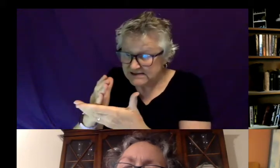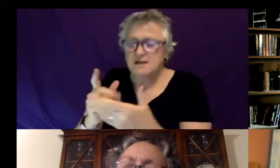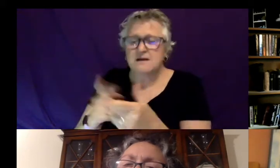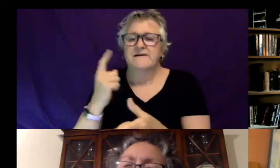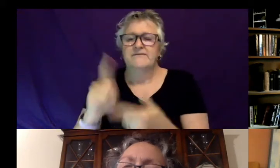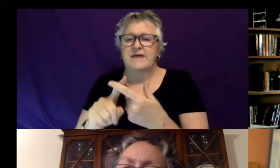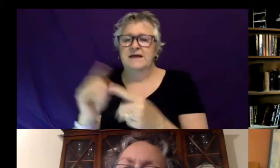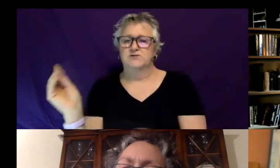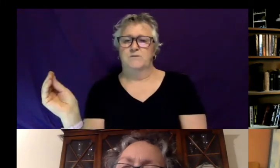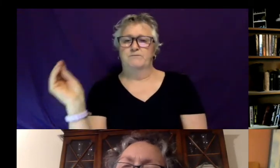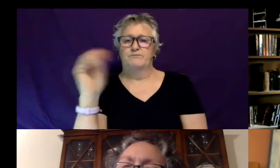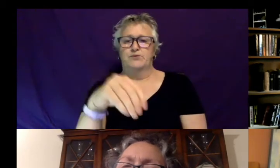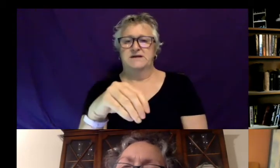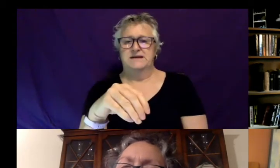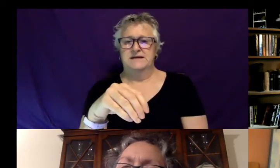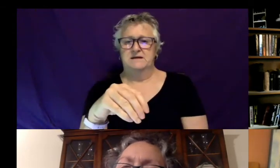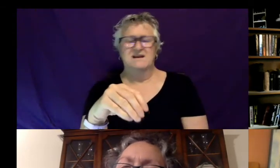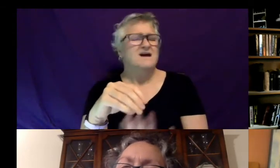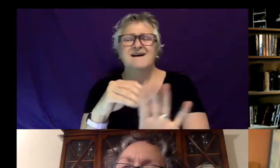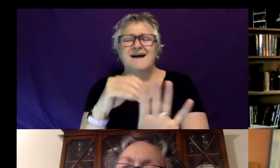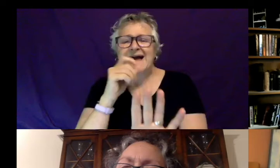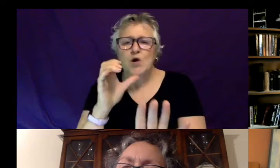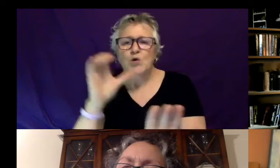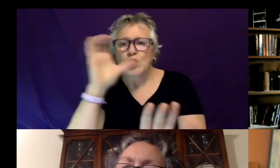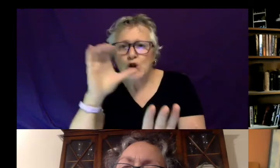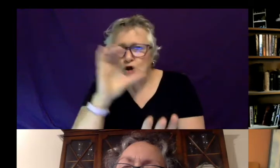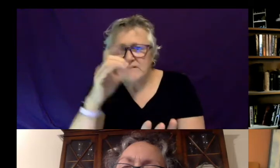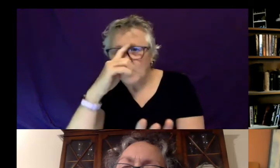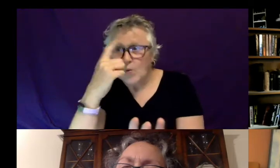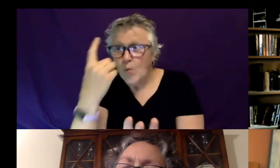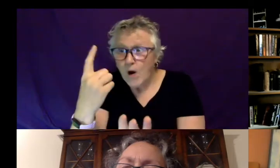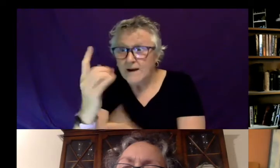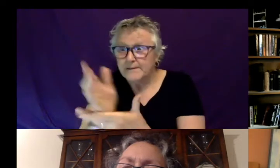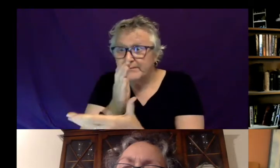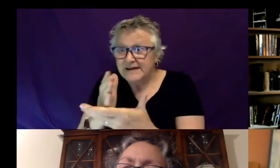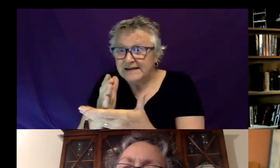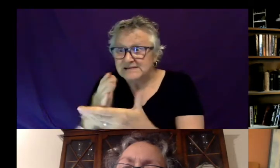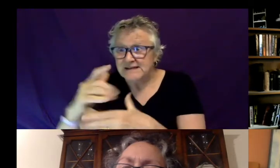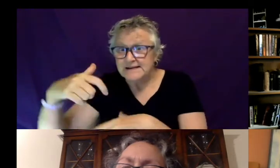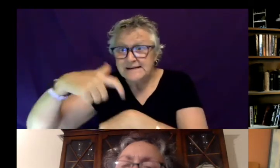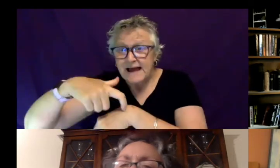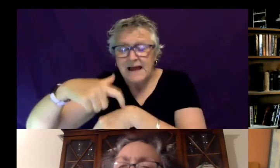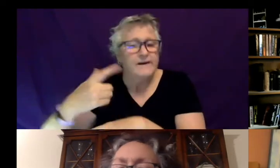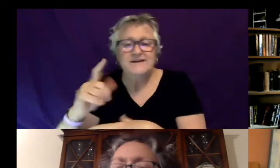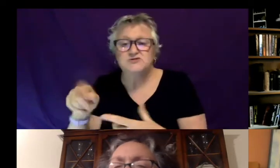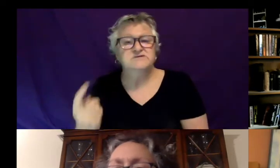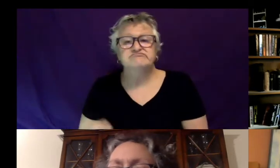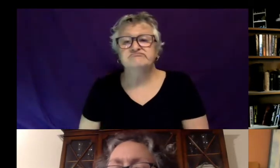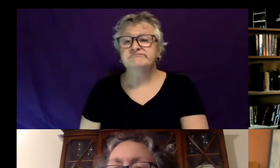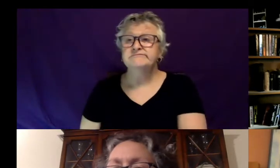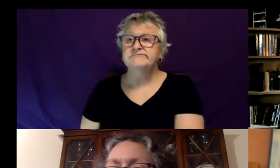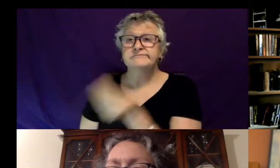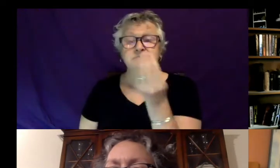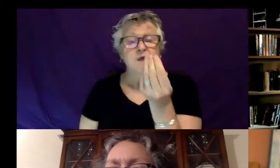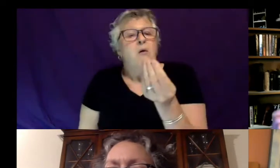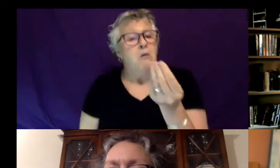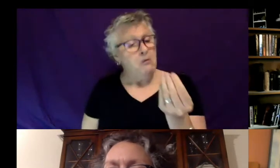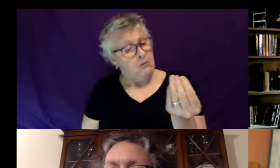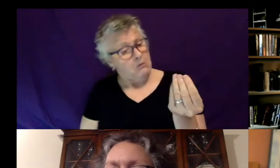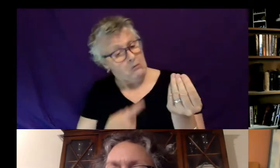I just find interesting pieces, and I think "Oh, I could use this for this or that," and then [they] go into a big pile. And then, when I go to make something,